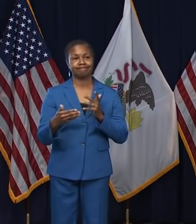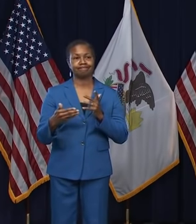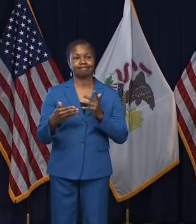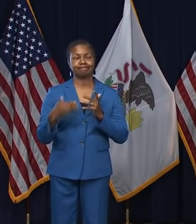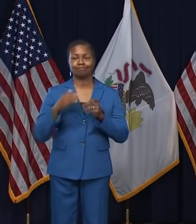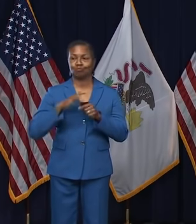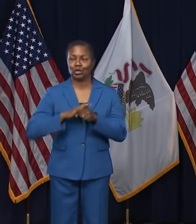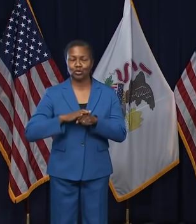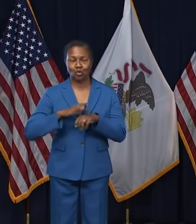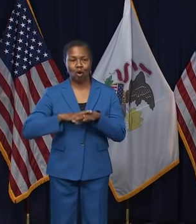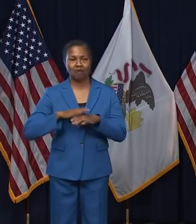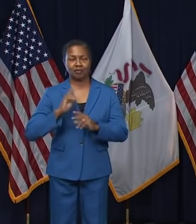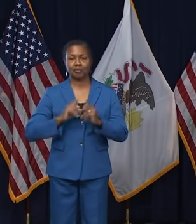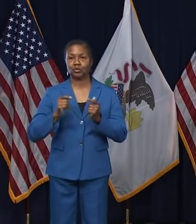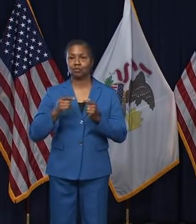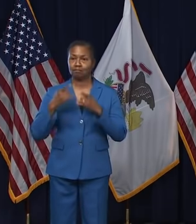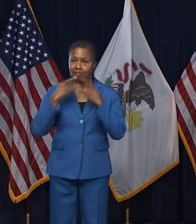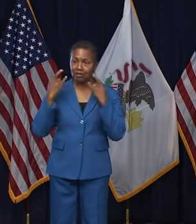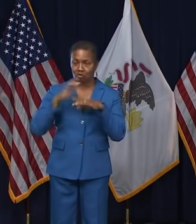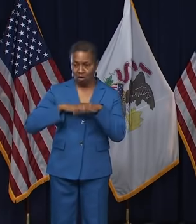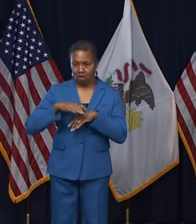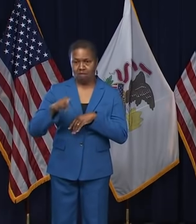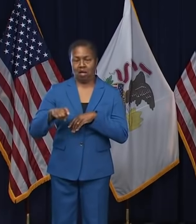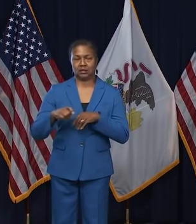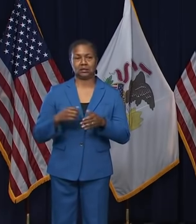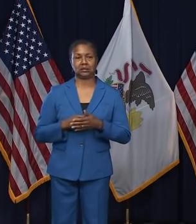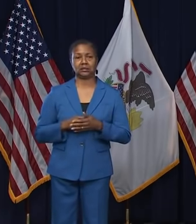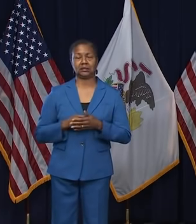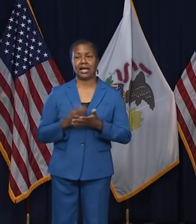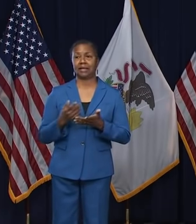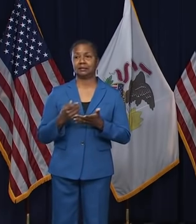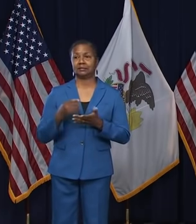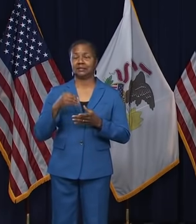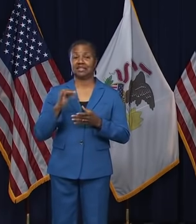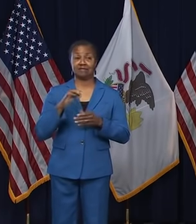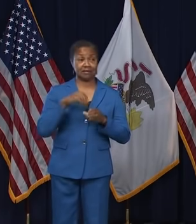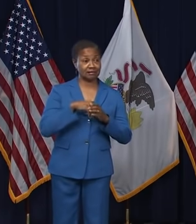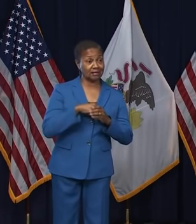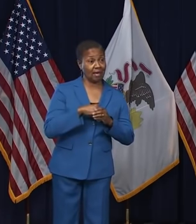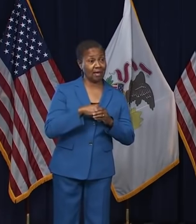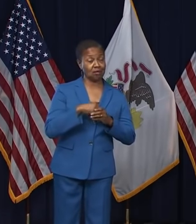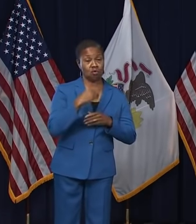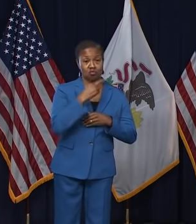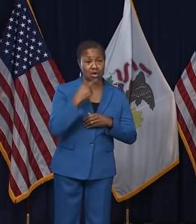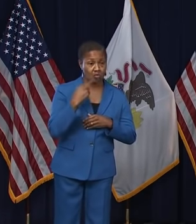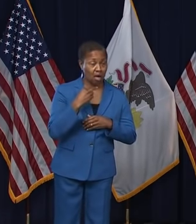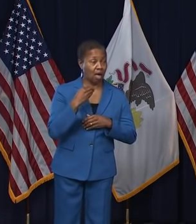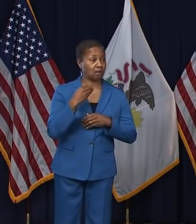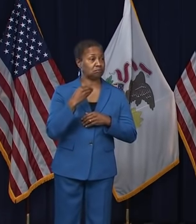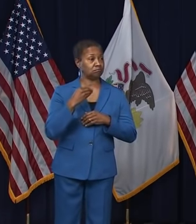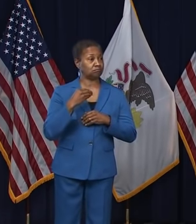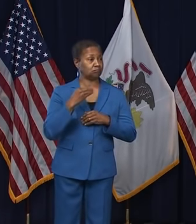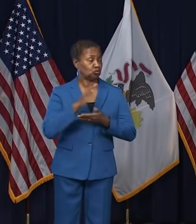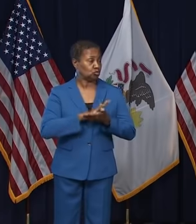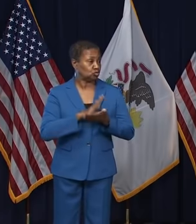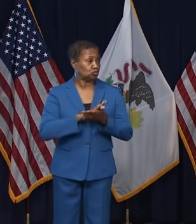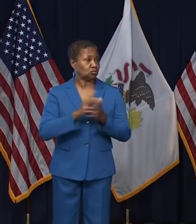gonna need to continue to you know put the pressure on for